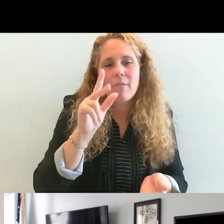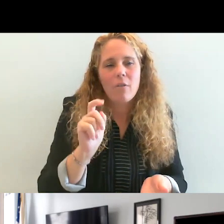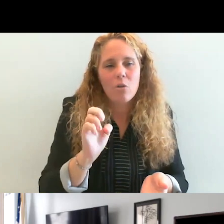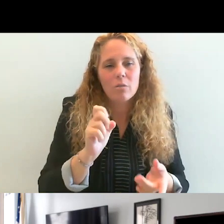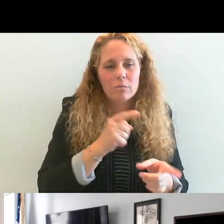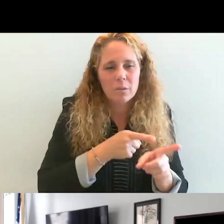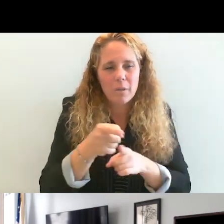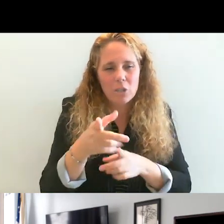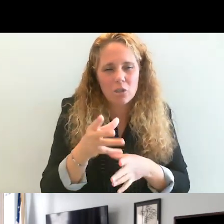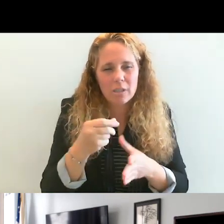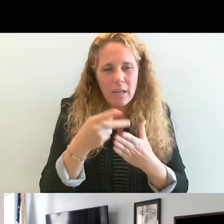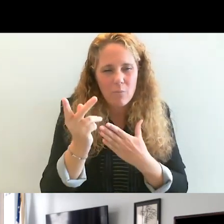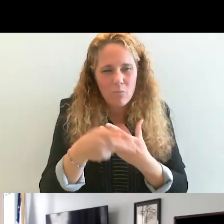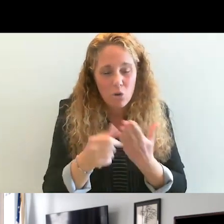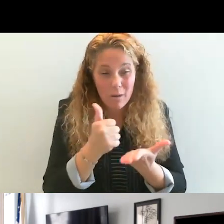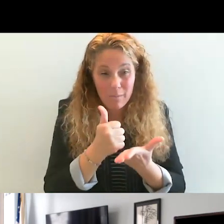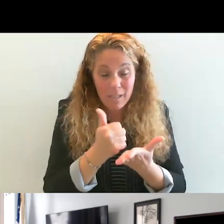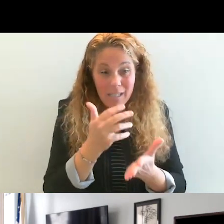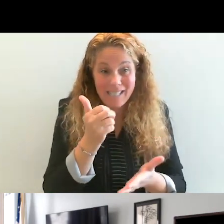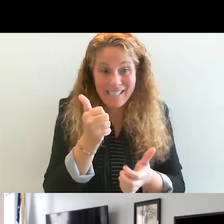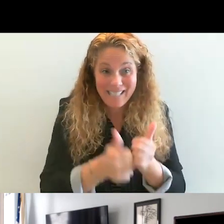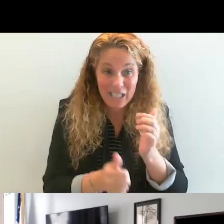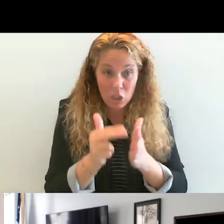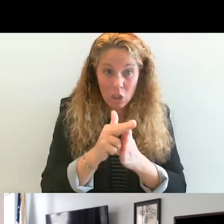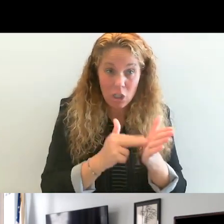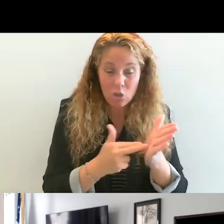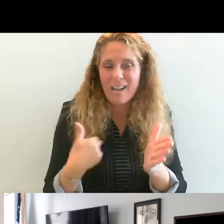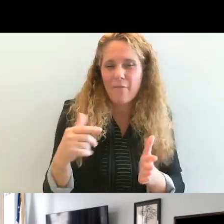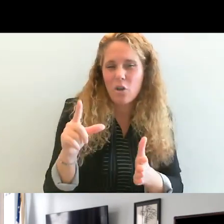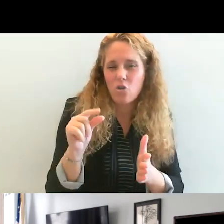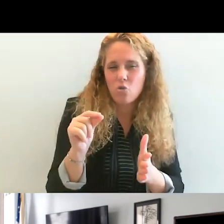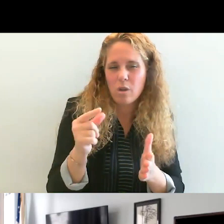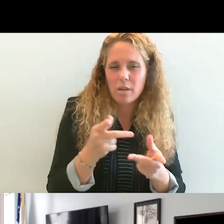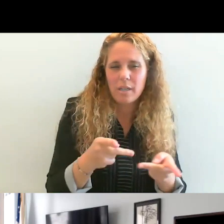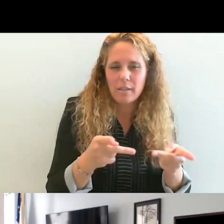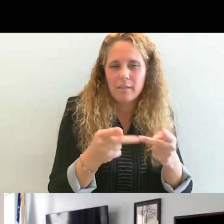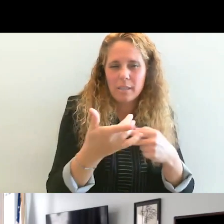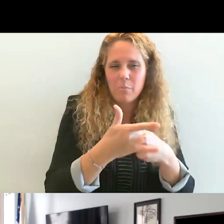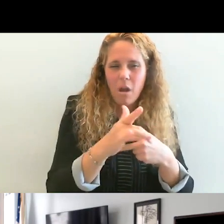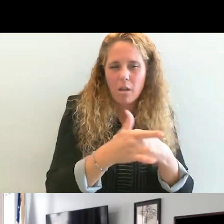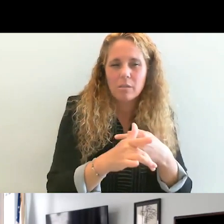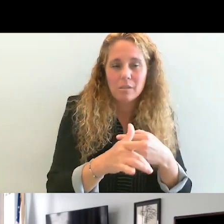EACH CONTRACT HAS 20 ENROLLMENT SLOTS.